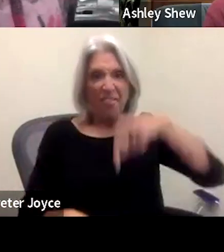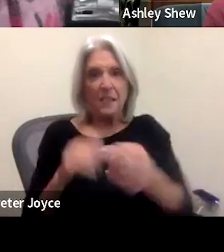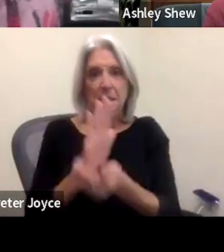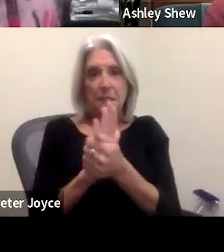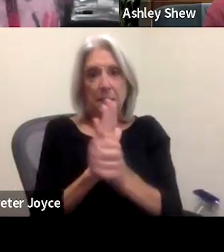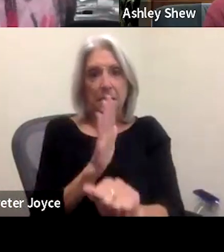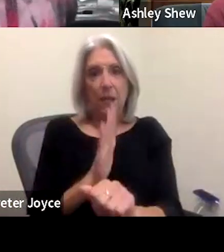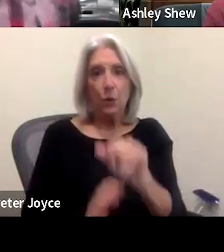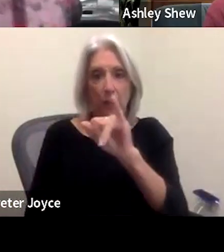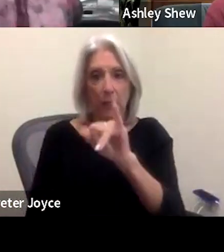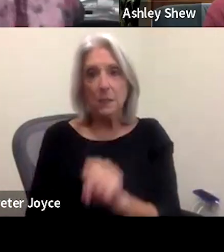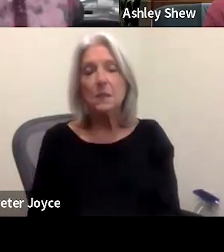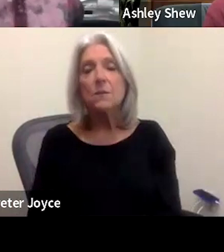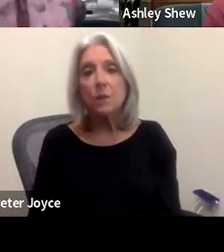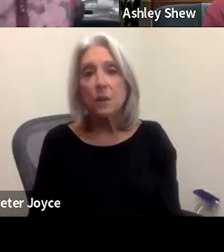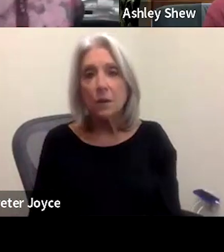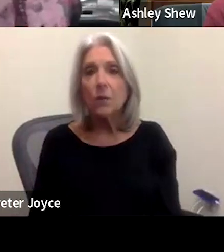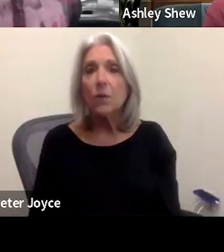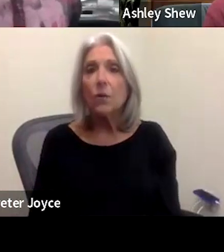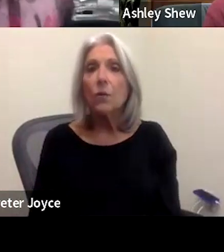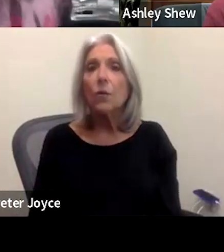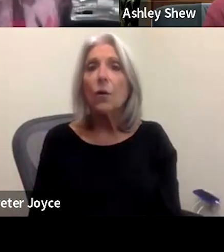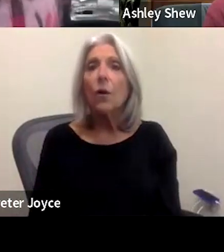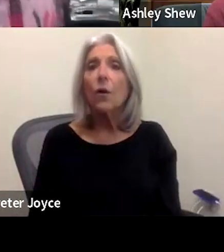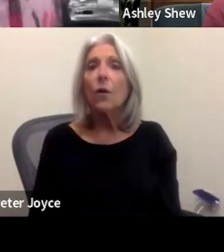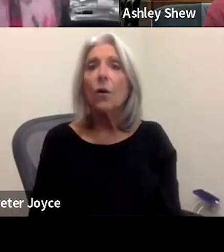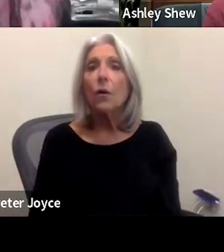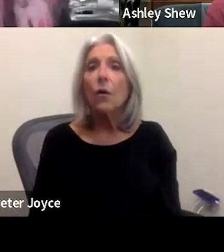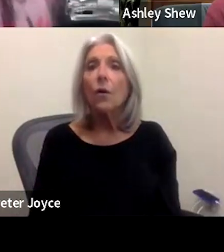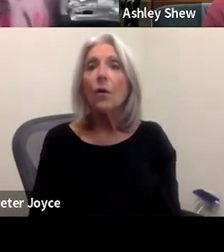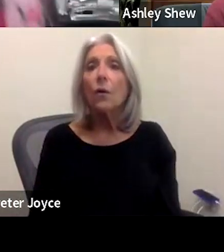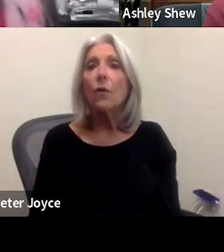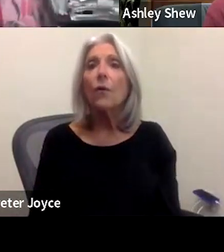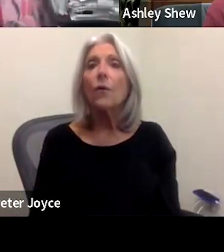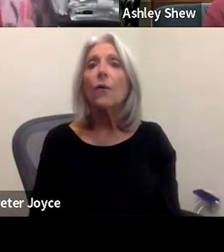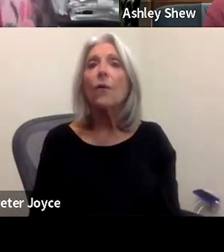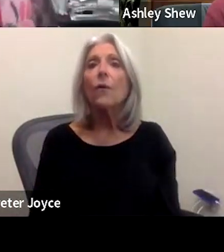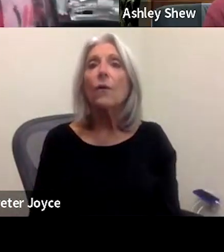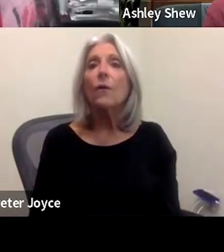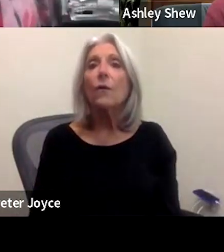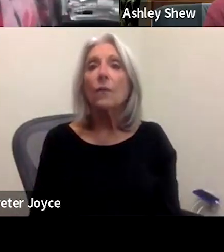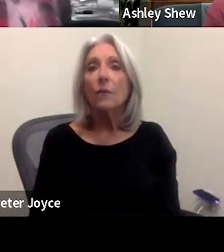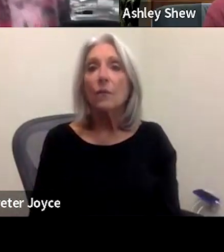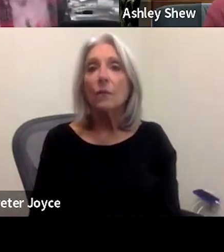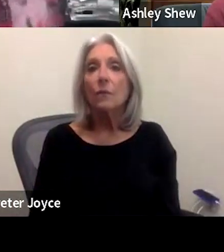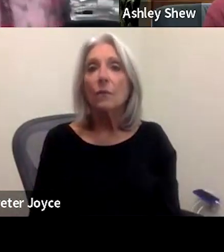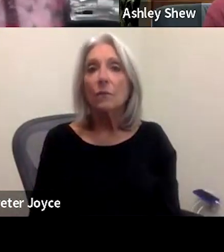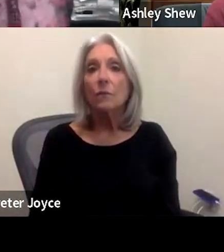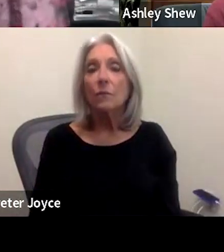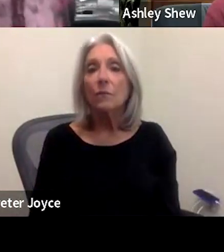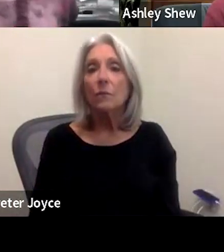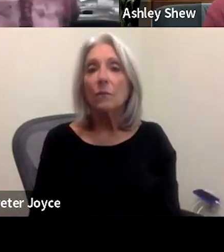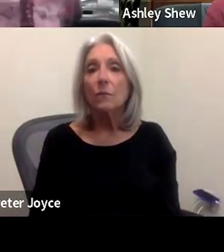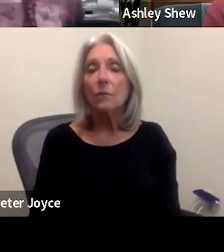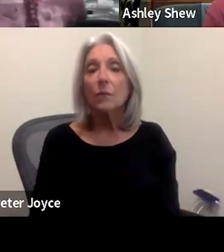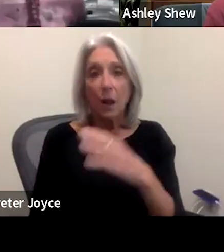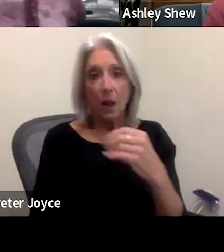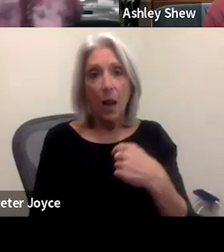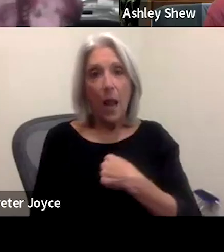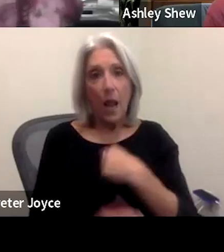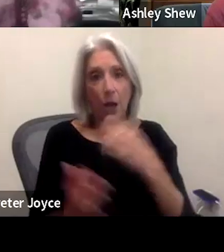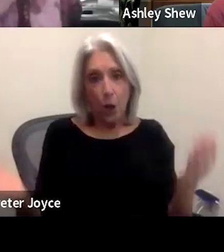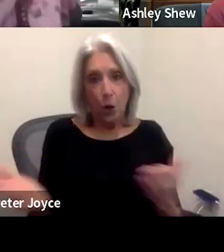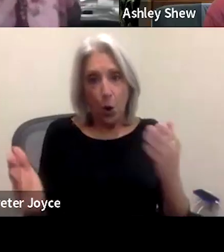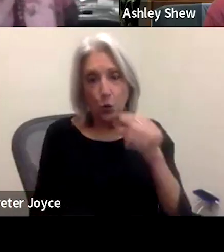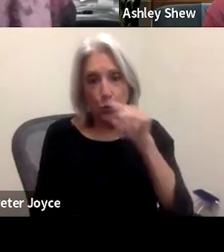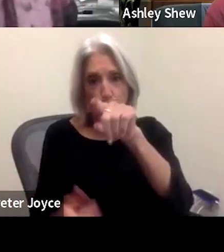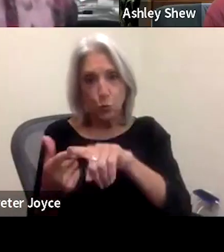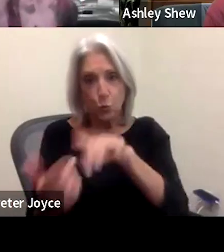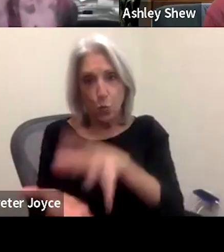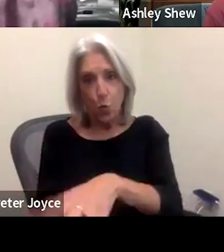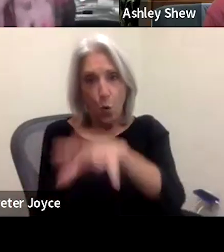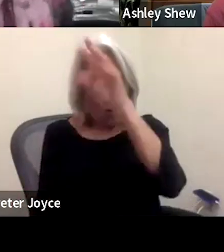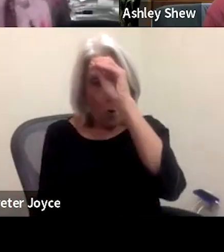And I encourage you to learn to do it.